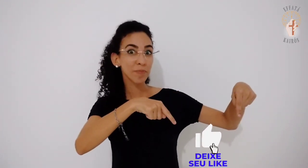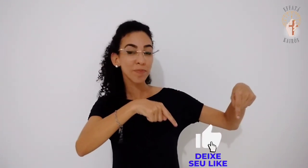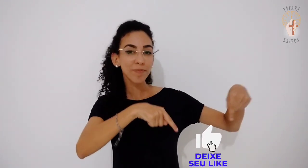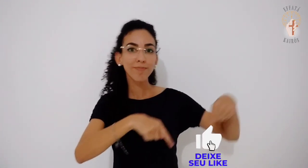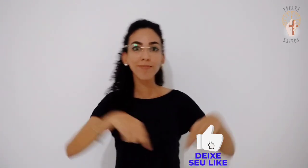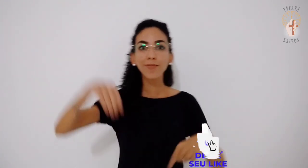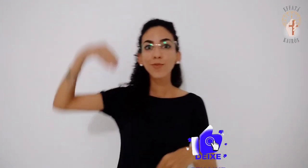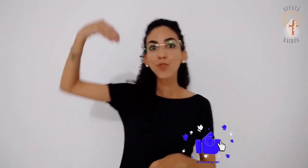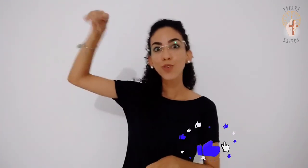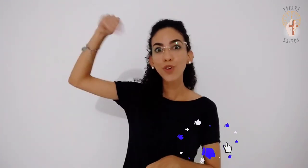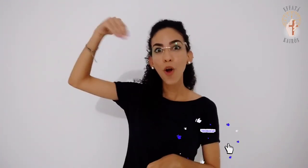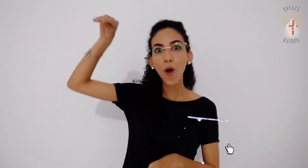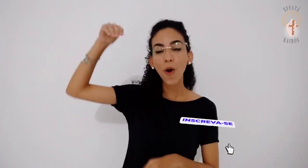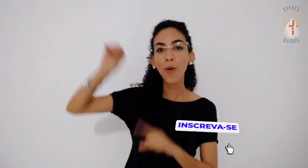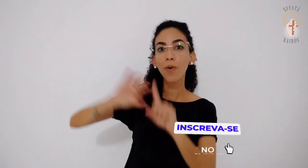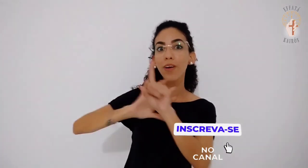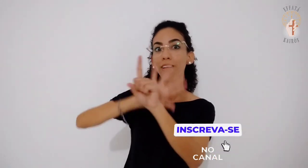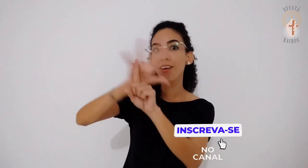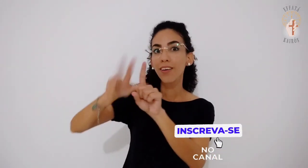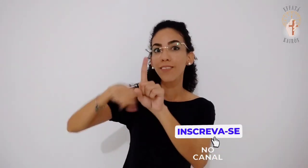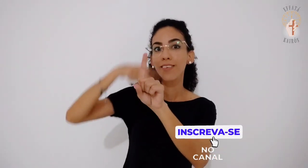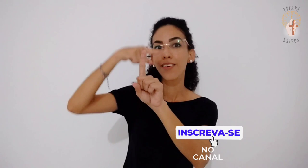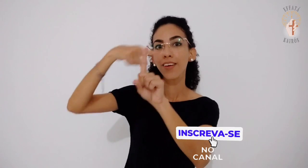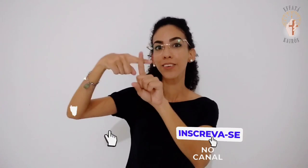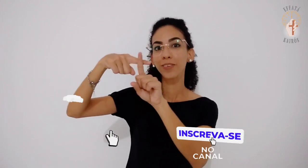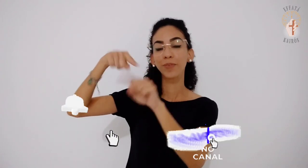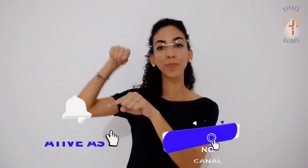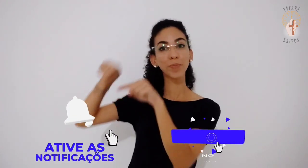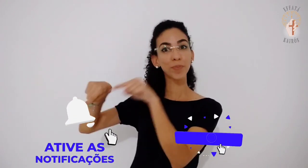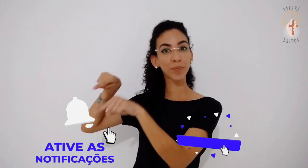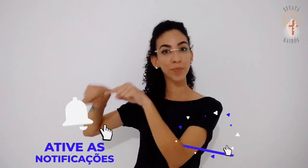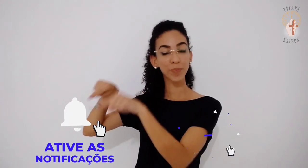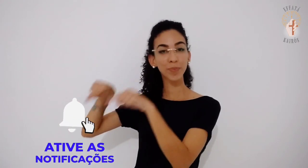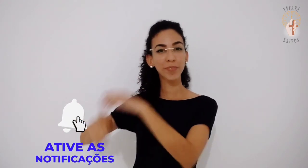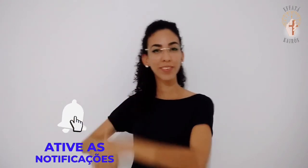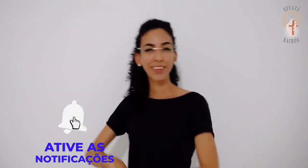and activate the Effatá Kairós channel bell, please